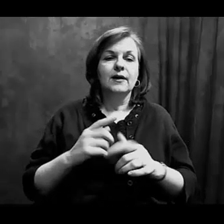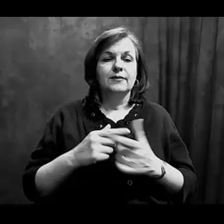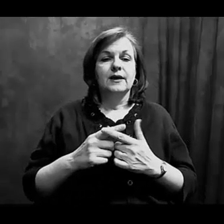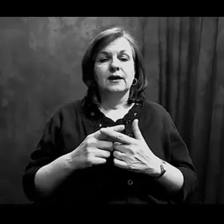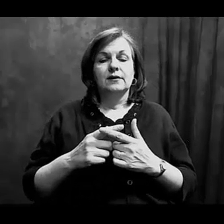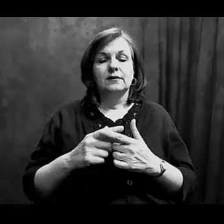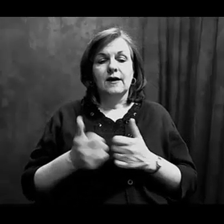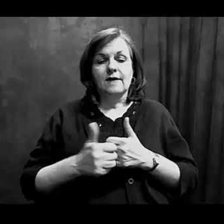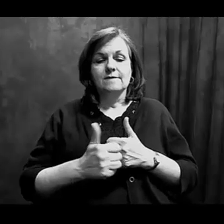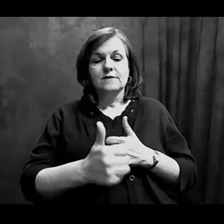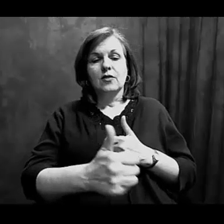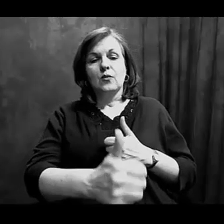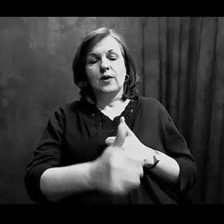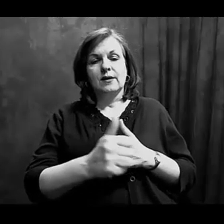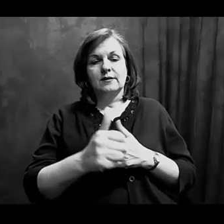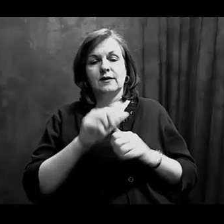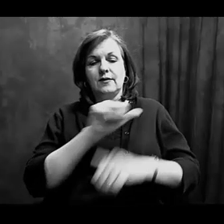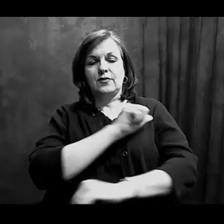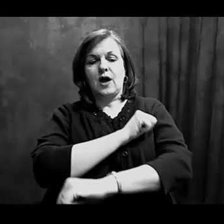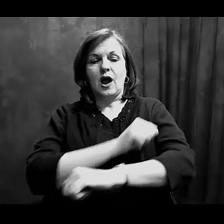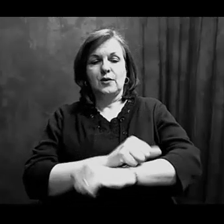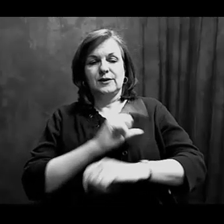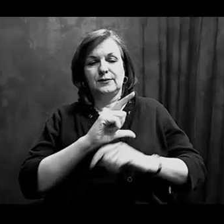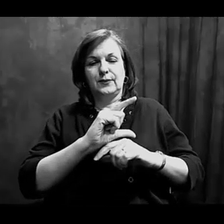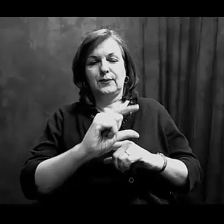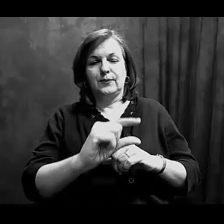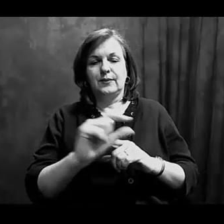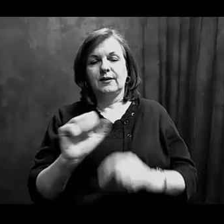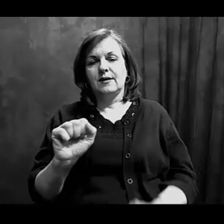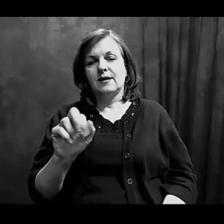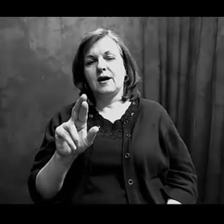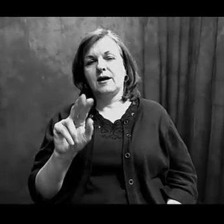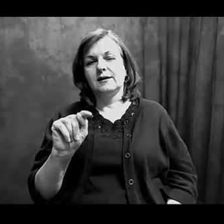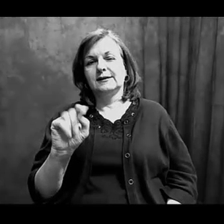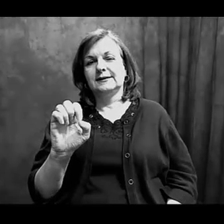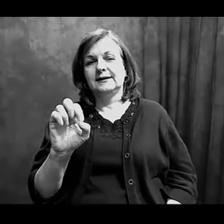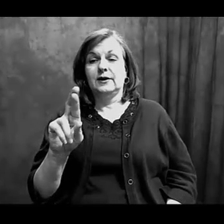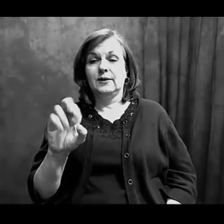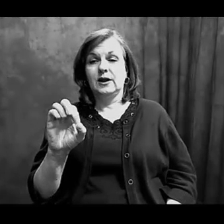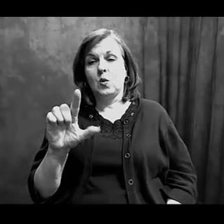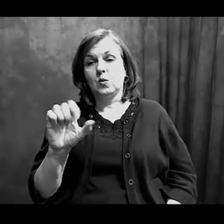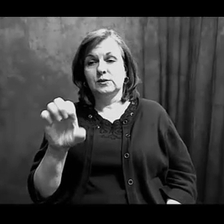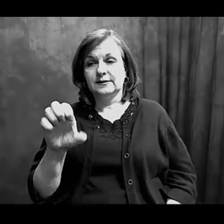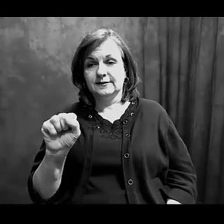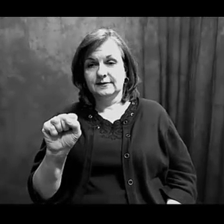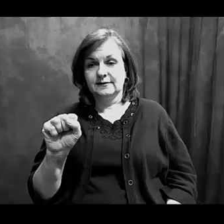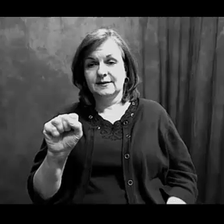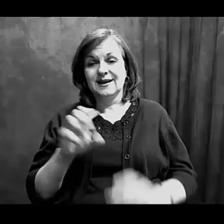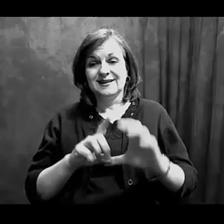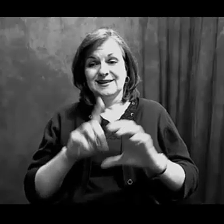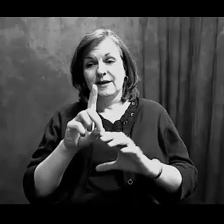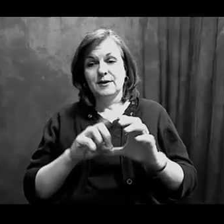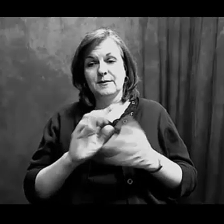as we get further away from the heart into these arterioles these little arteries we get smaller in diameter